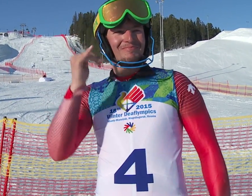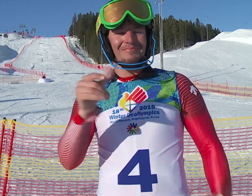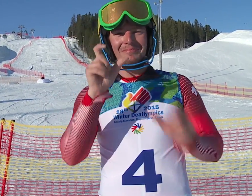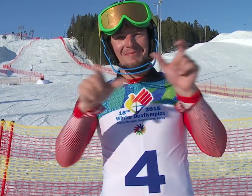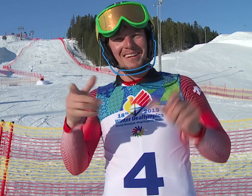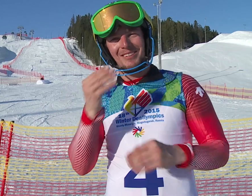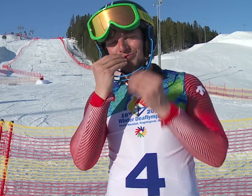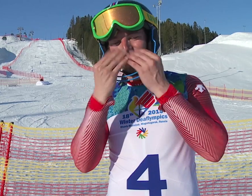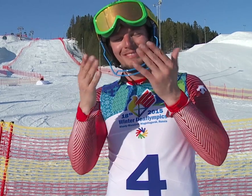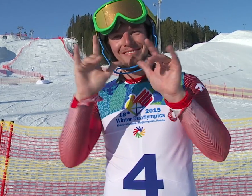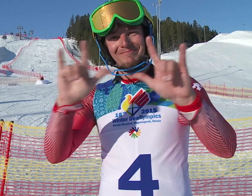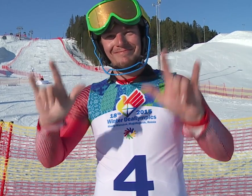The people. Amazing!